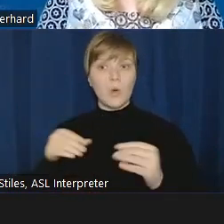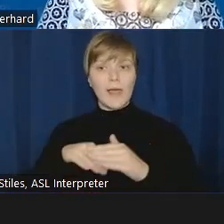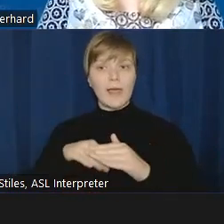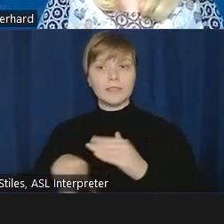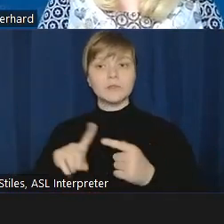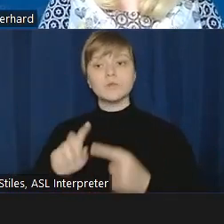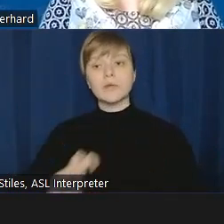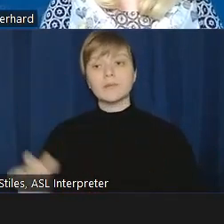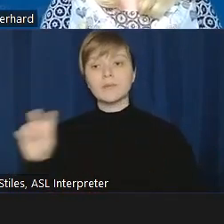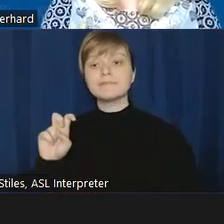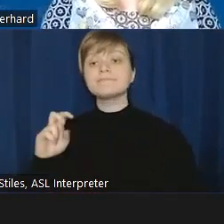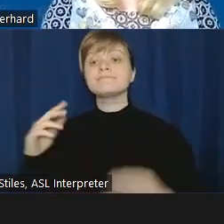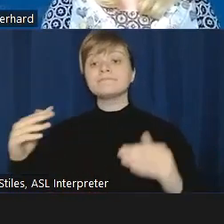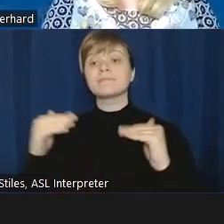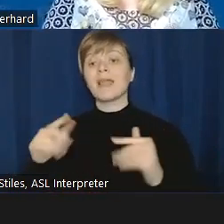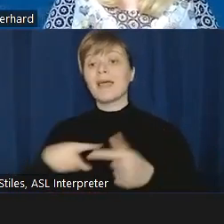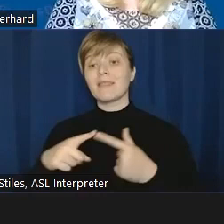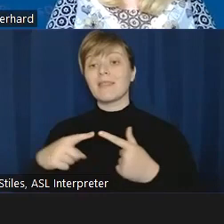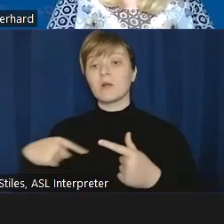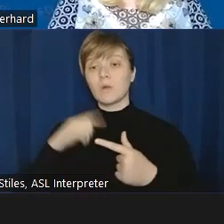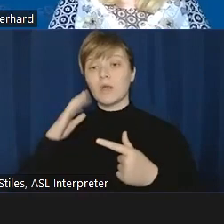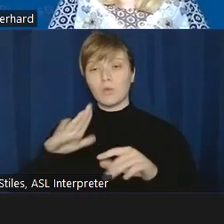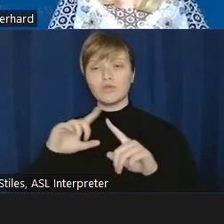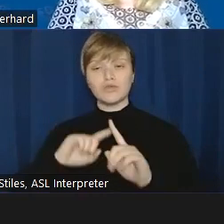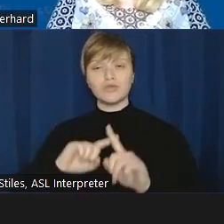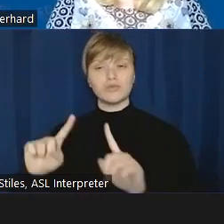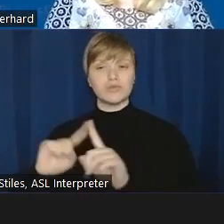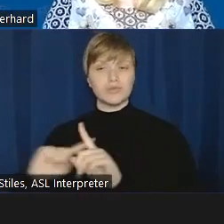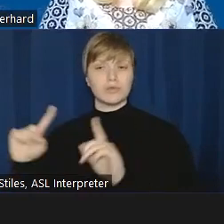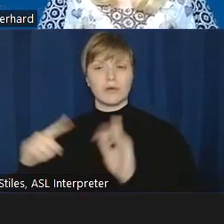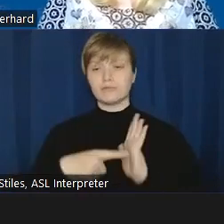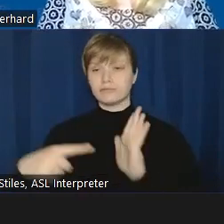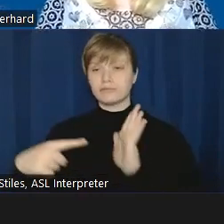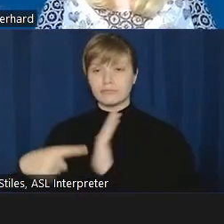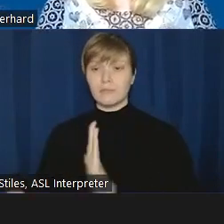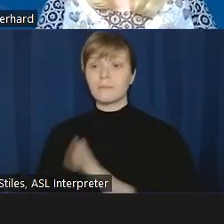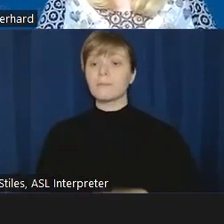Then, we will feature two examples of exciting partnerships. One in Arizona that combines